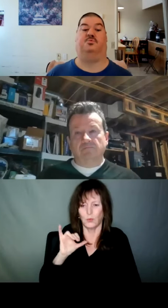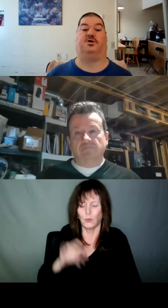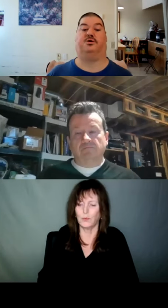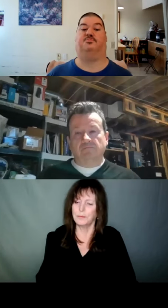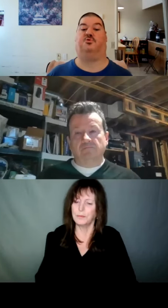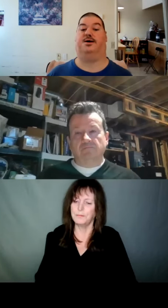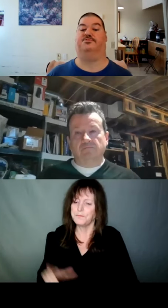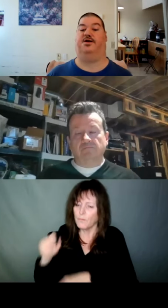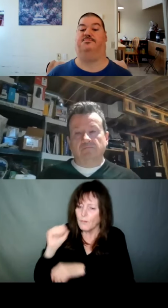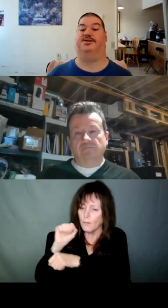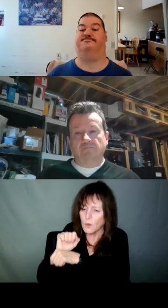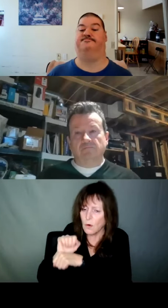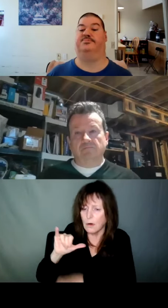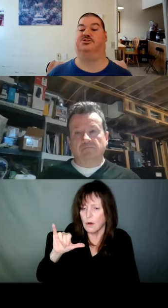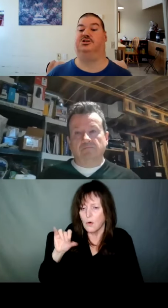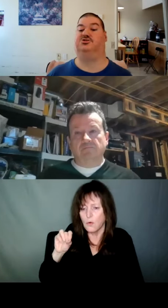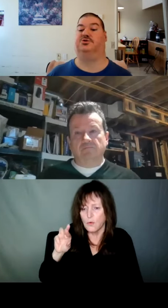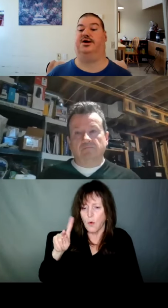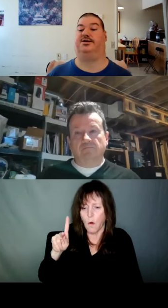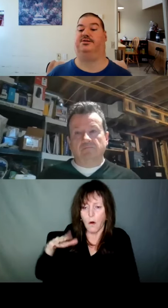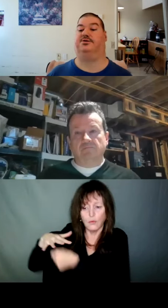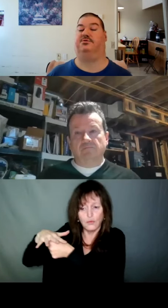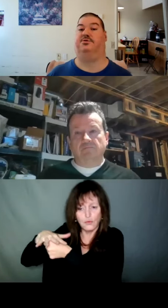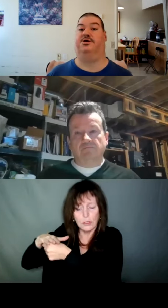. He is also an educator